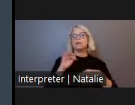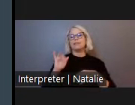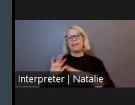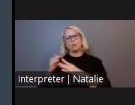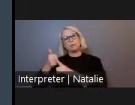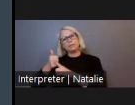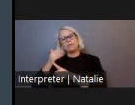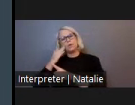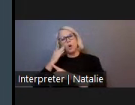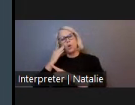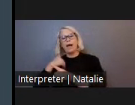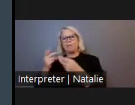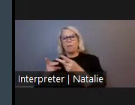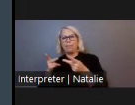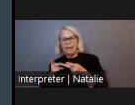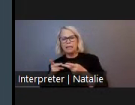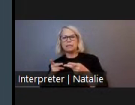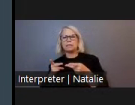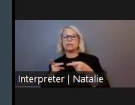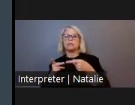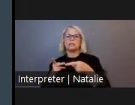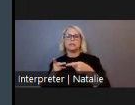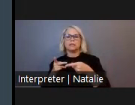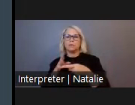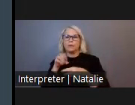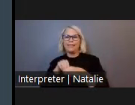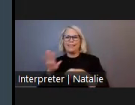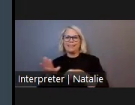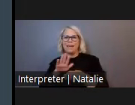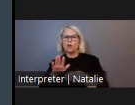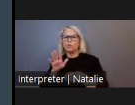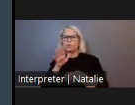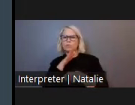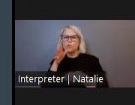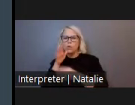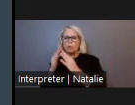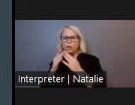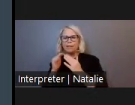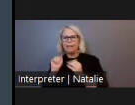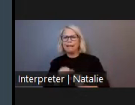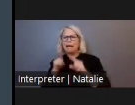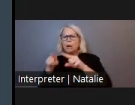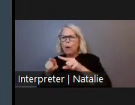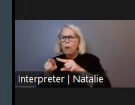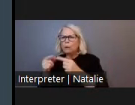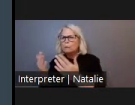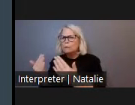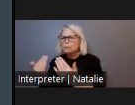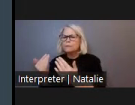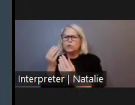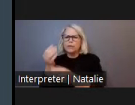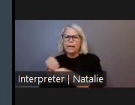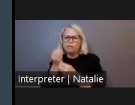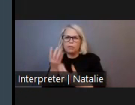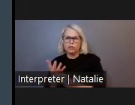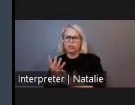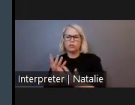is a place in their community that they can go to receive information and receive resources